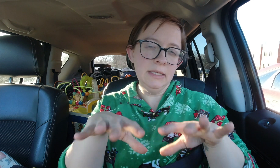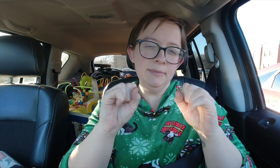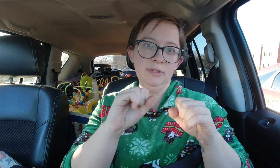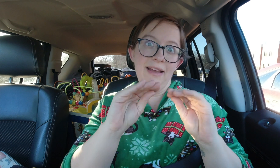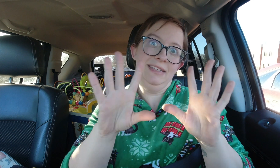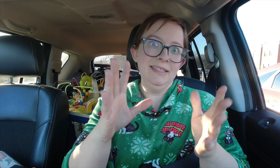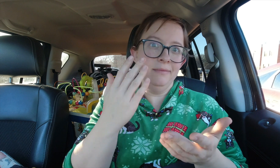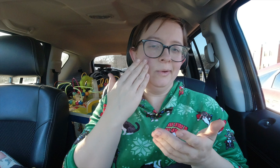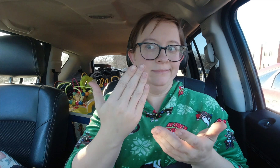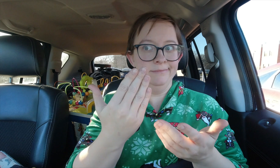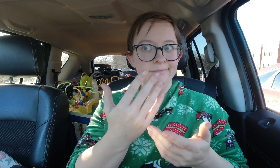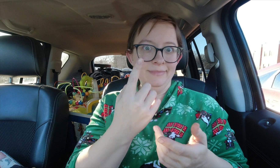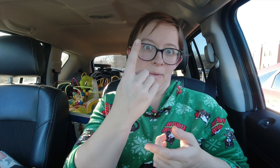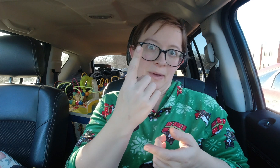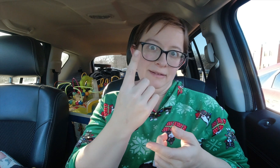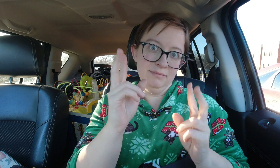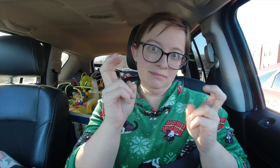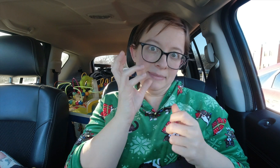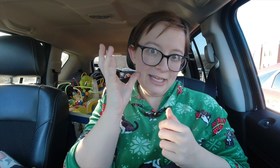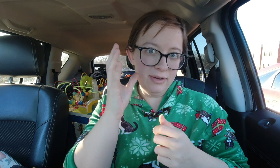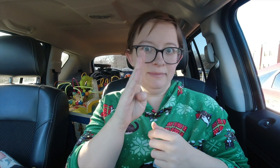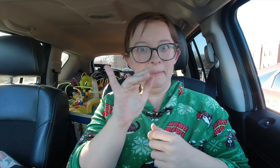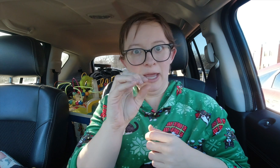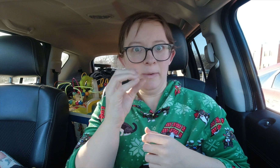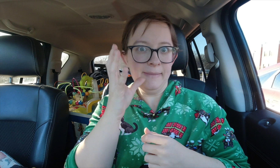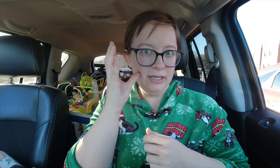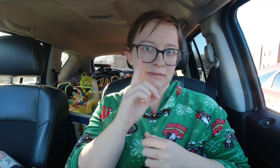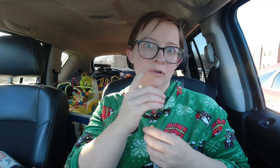I know there's a lot of difficulties with an adoption because obviously one of the parents,